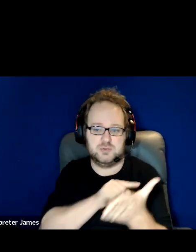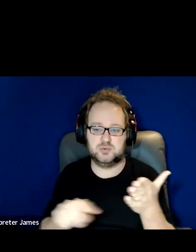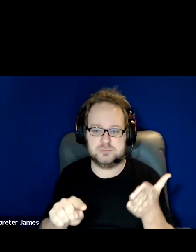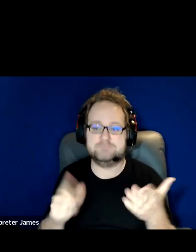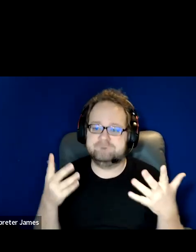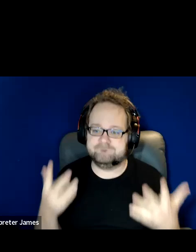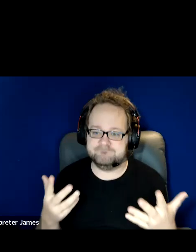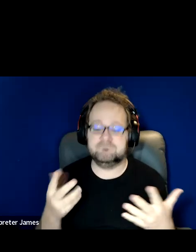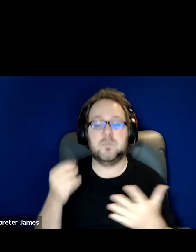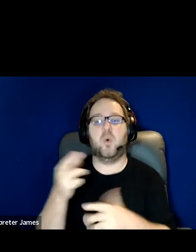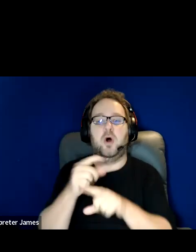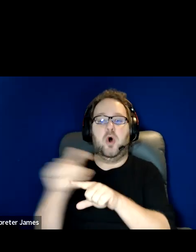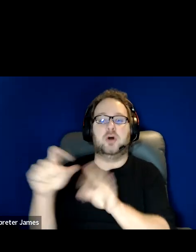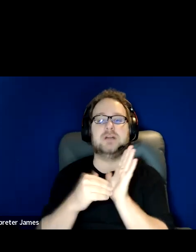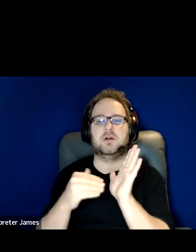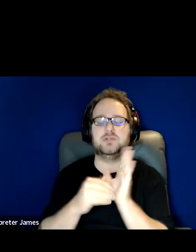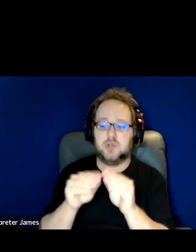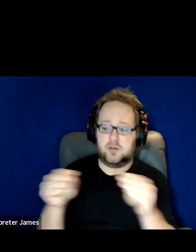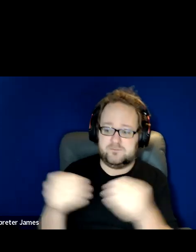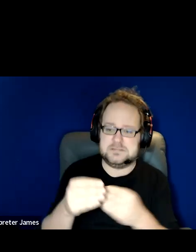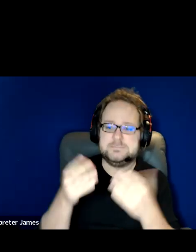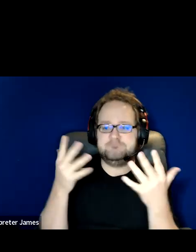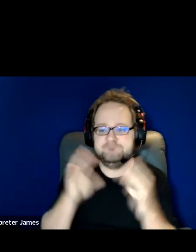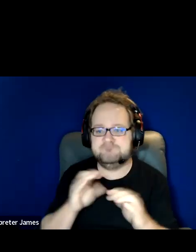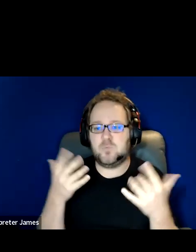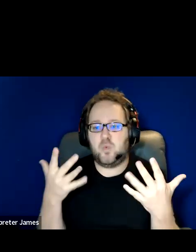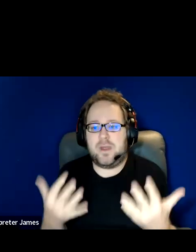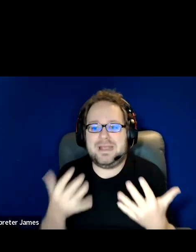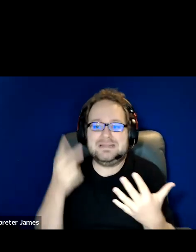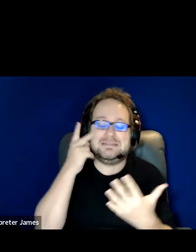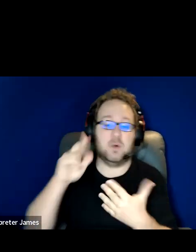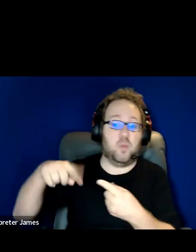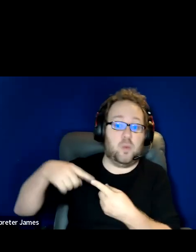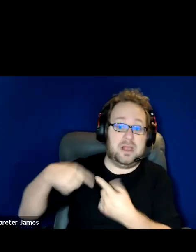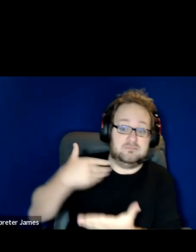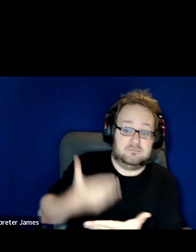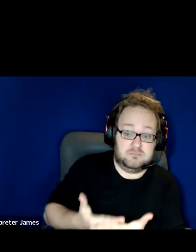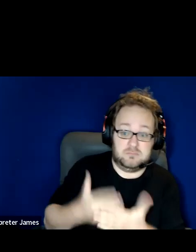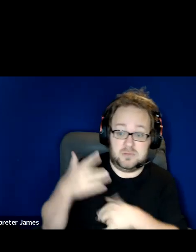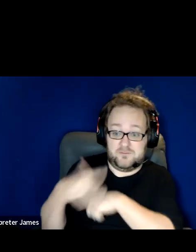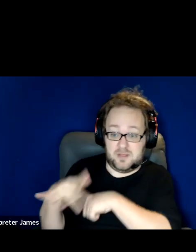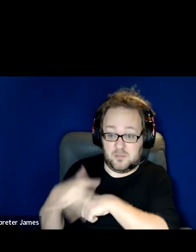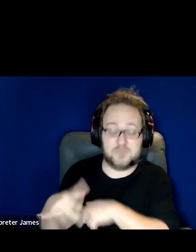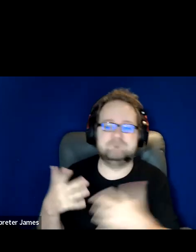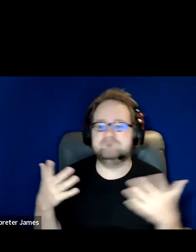Or they've called their doctors office looking and waiting for when the vaccine was available and we're told that they weren't sure.